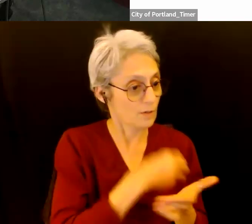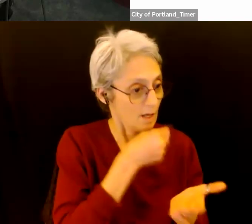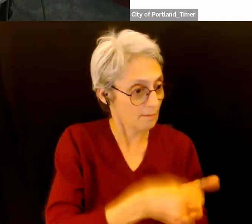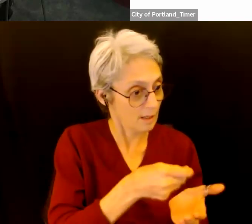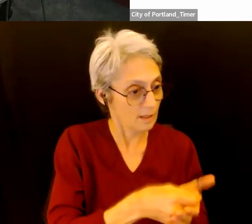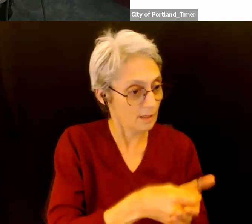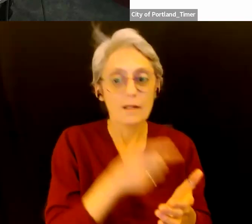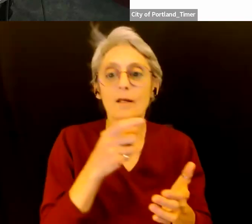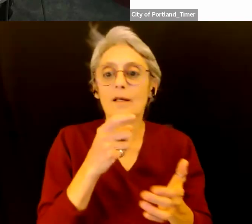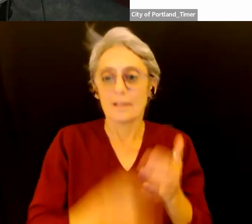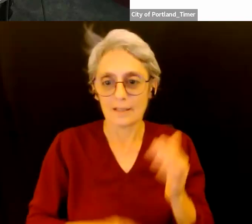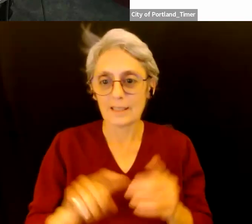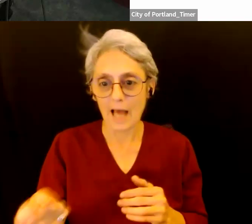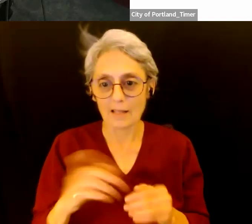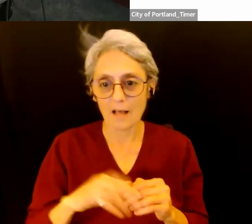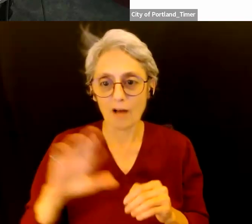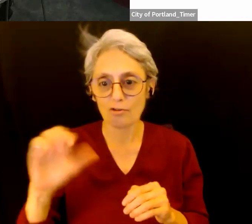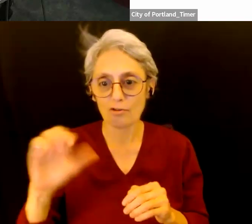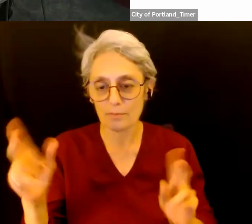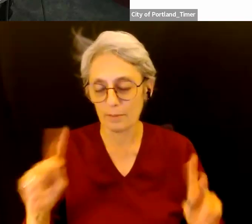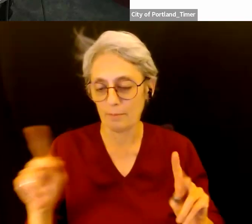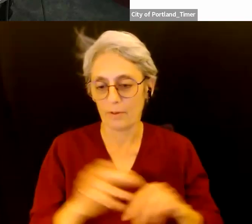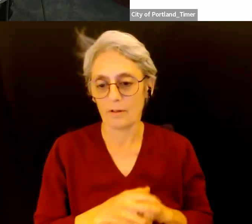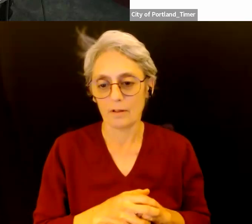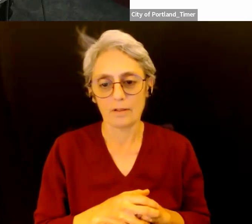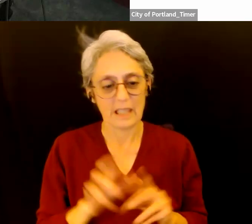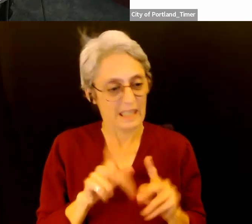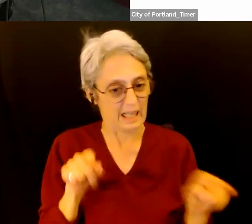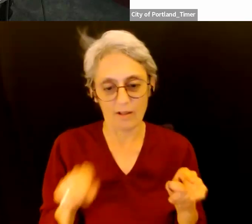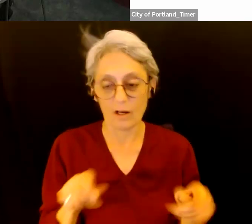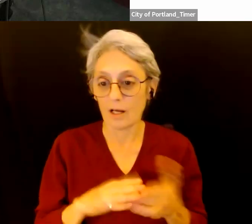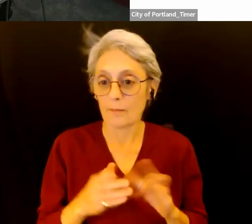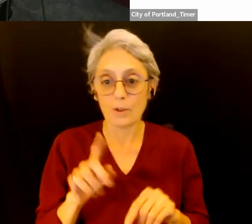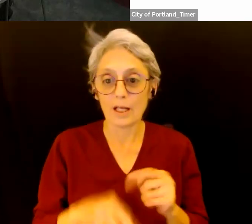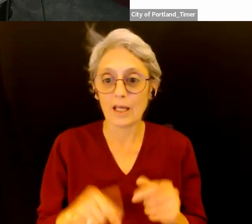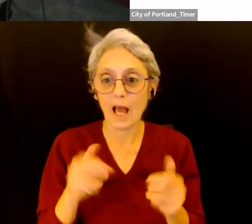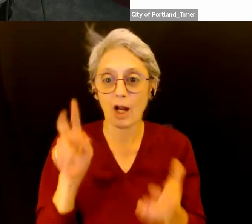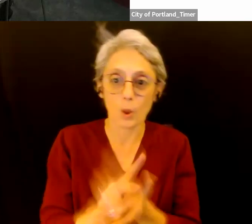If you have to choose one of those because the community can't lose again.